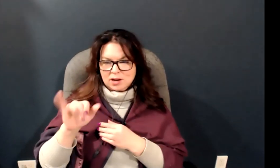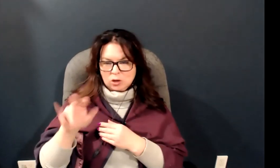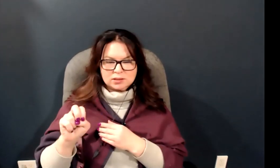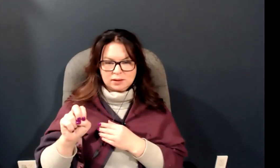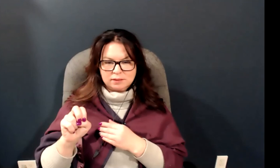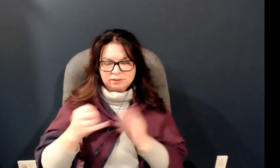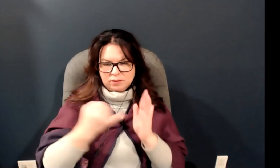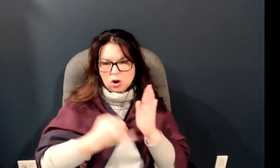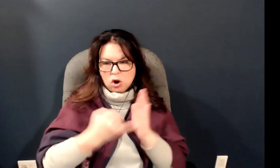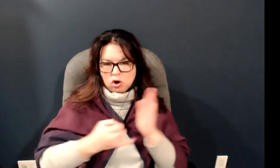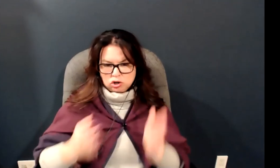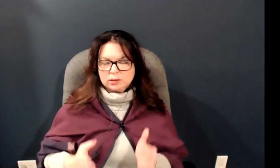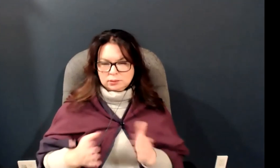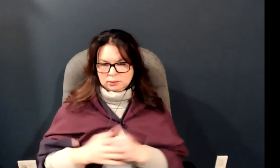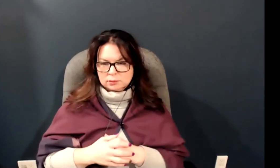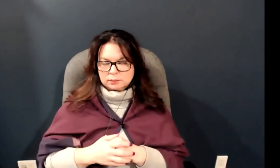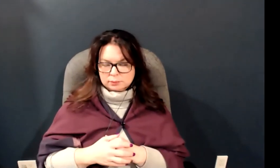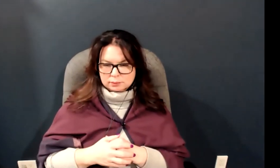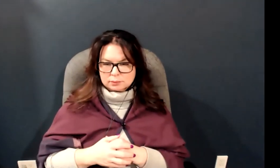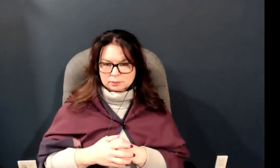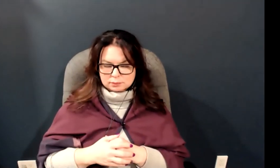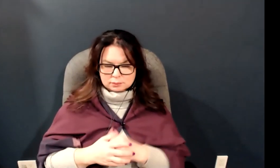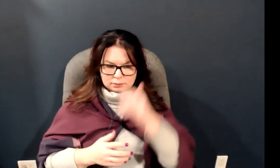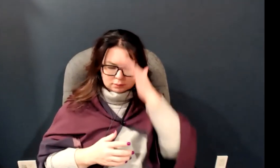condemnation, which, the fact that lynching was in the title is pretty daring enough as